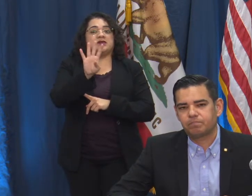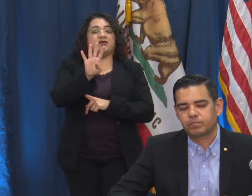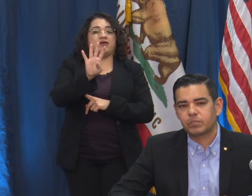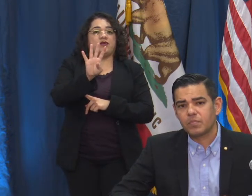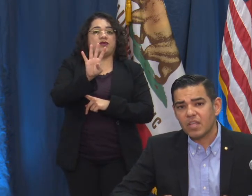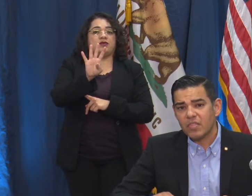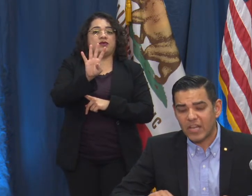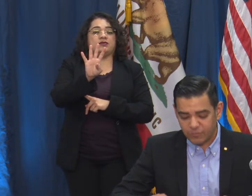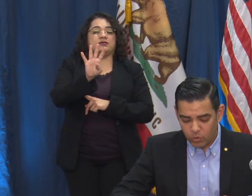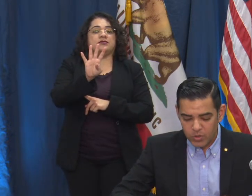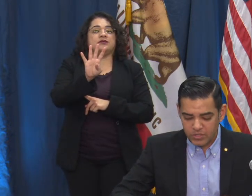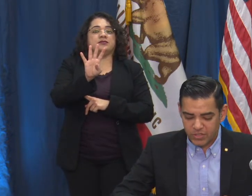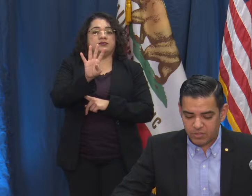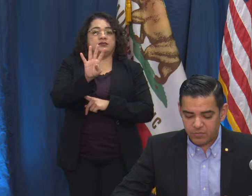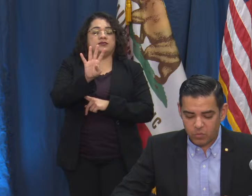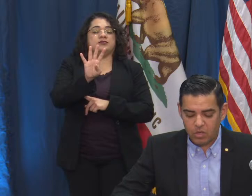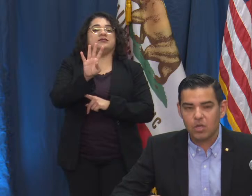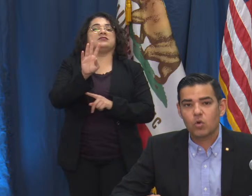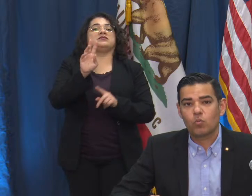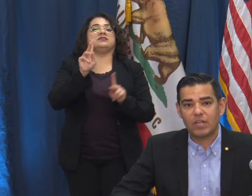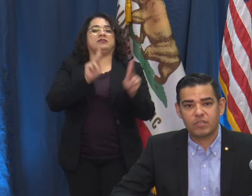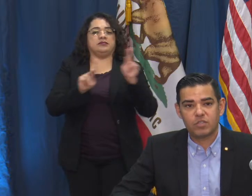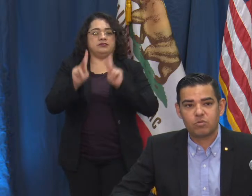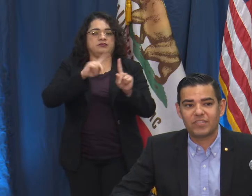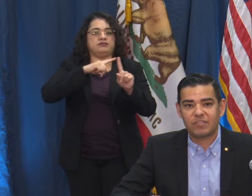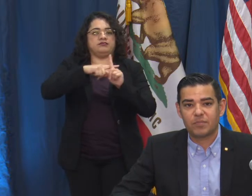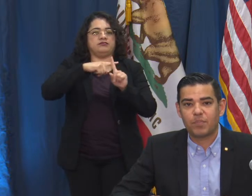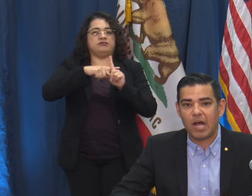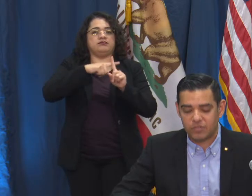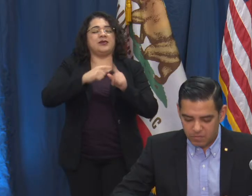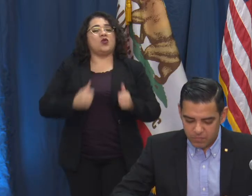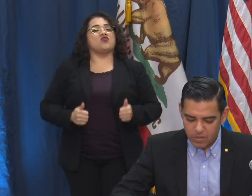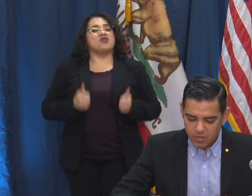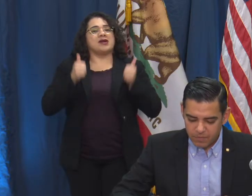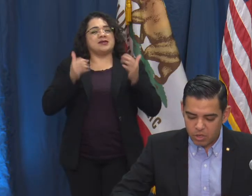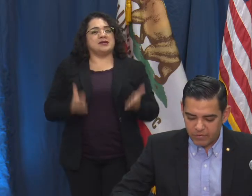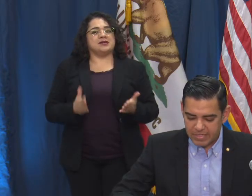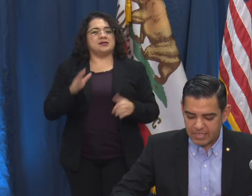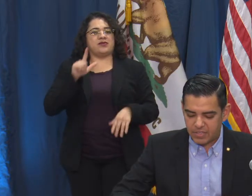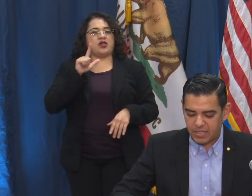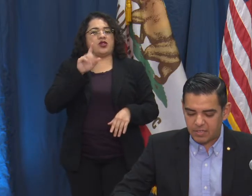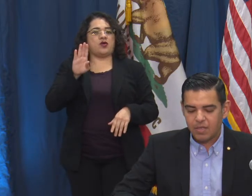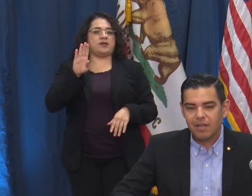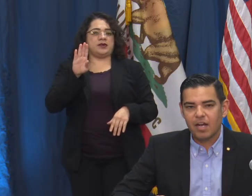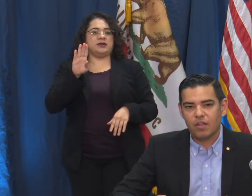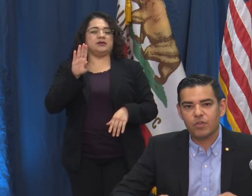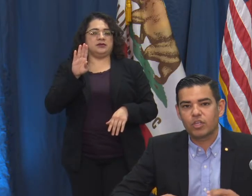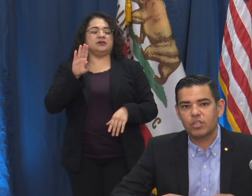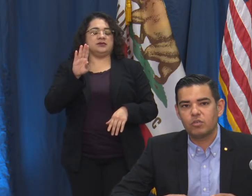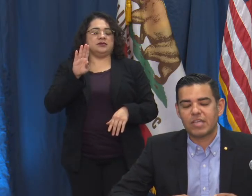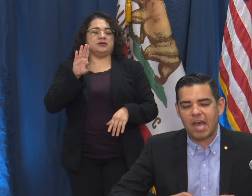That's 464 residents who have tested positive for COVID-19. The good news out